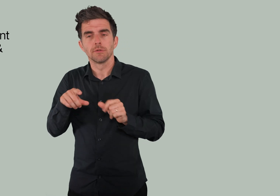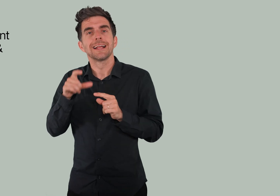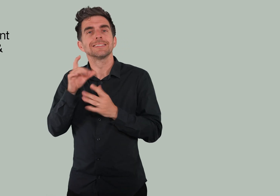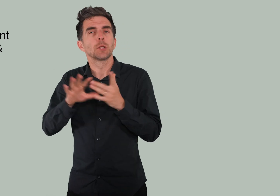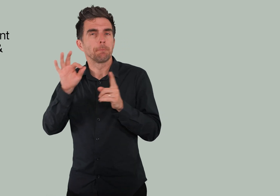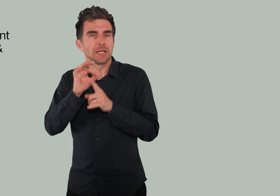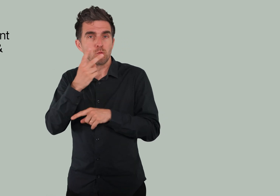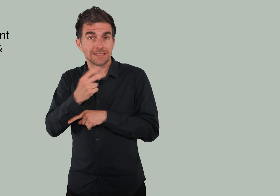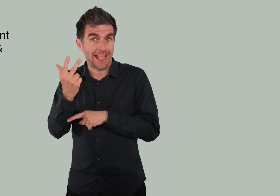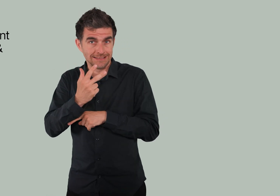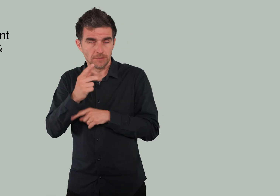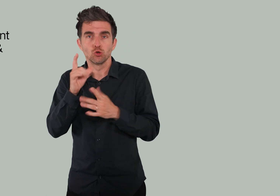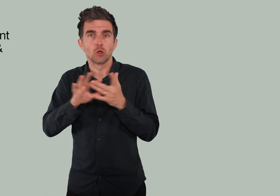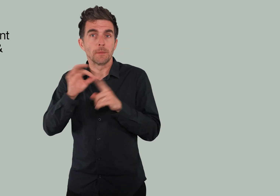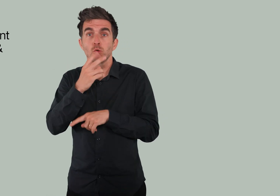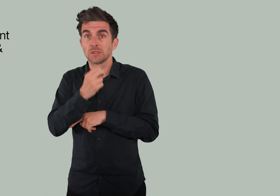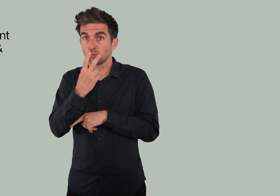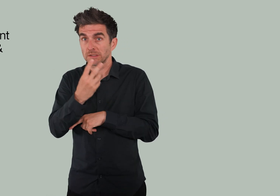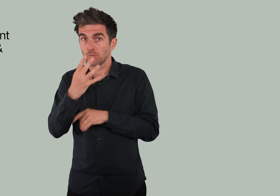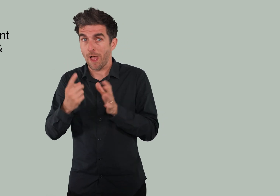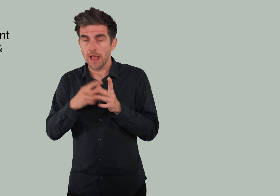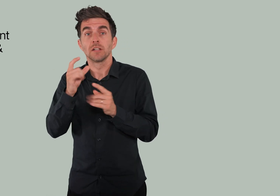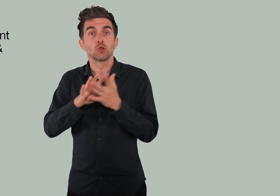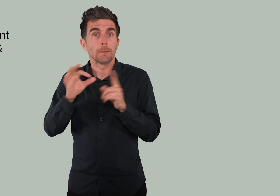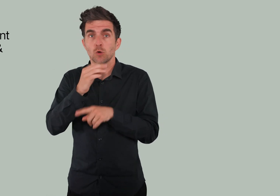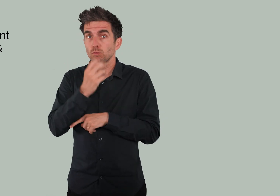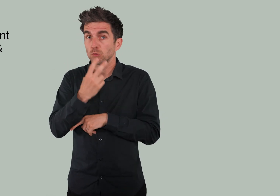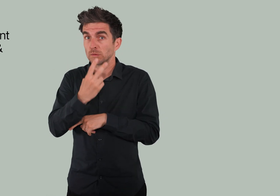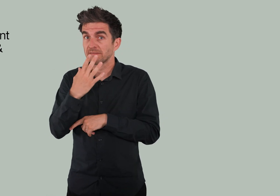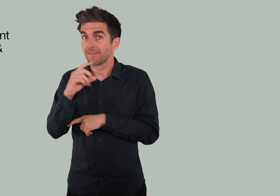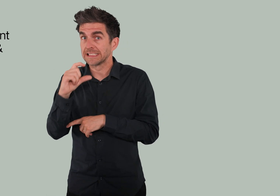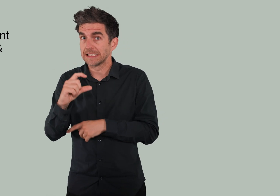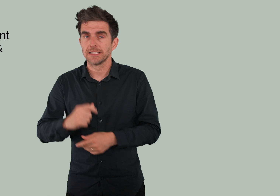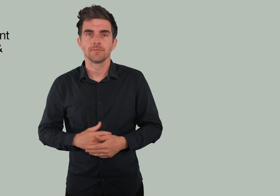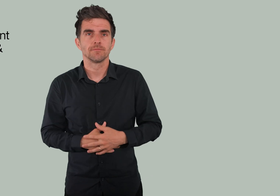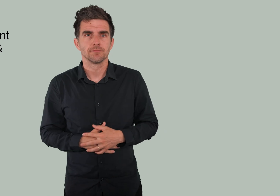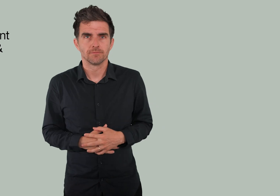(DWP, 2018; DWP, 2024a; DWP, 2025c).